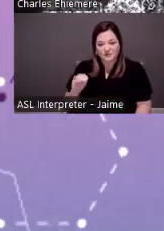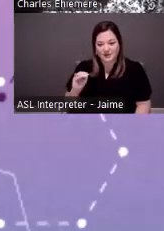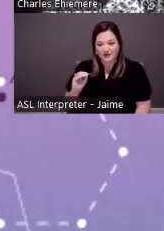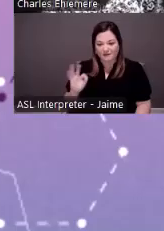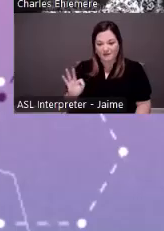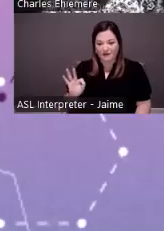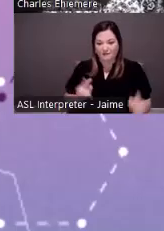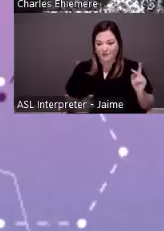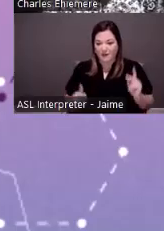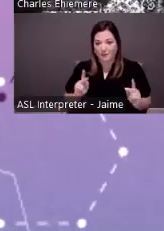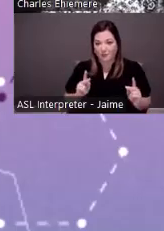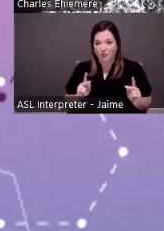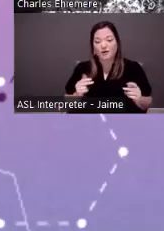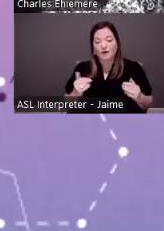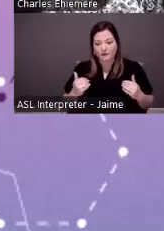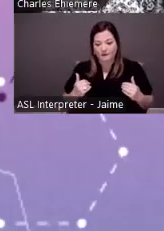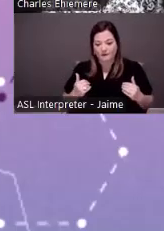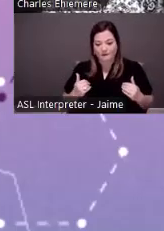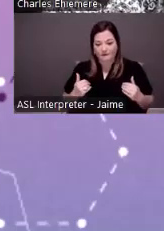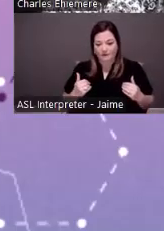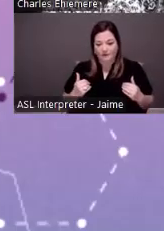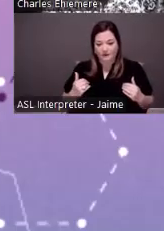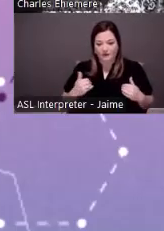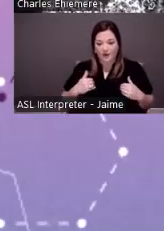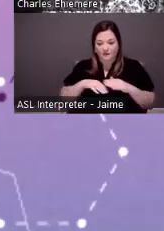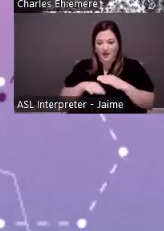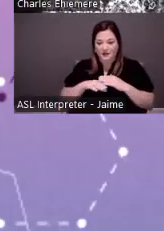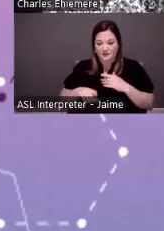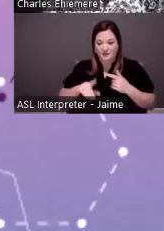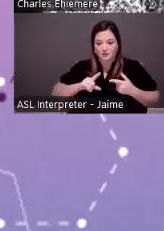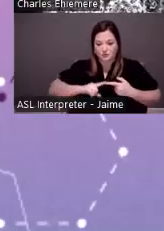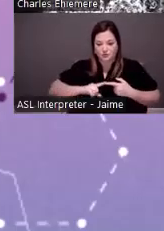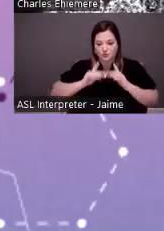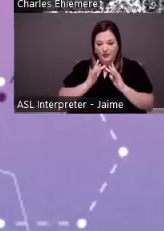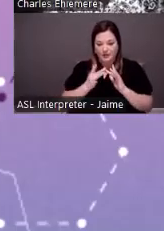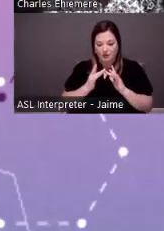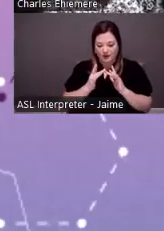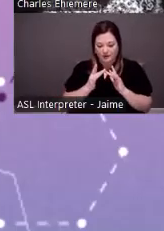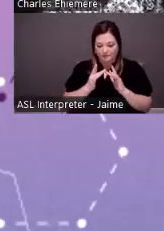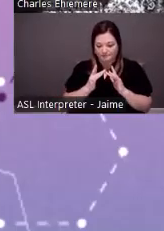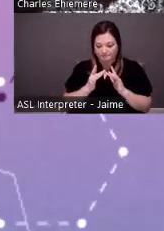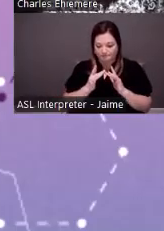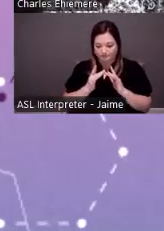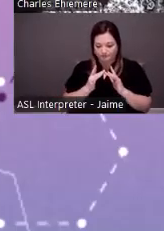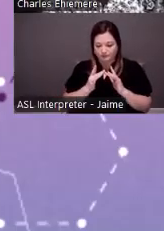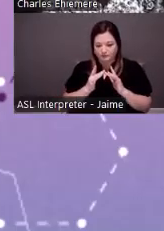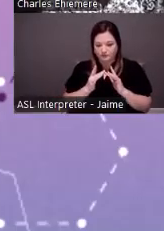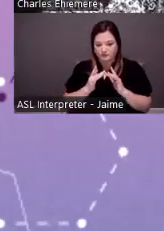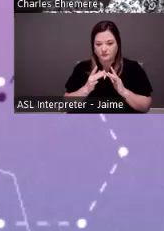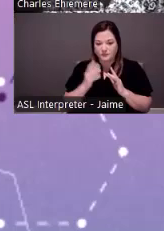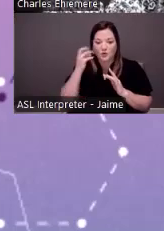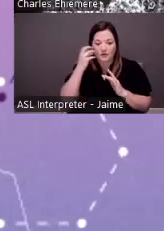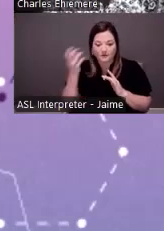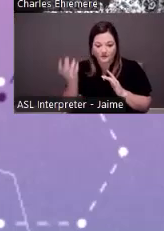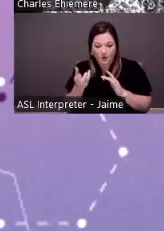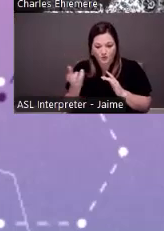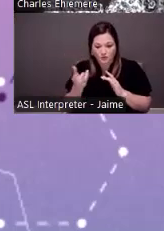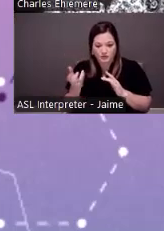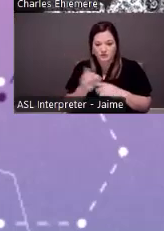have access to buy phones, but the internet penetration in Nigeria is still below 40%.